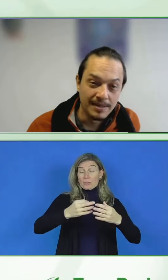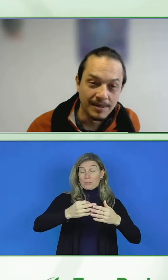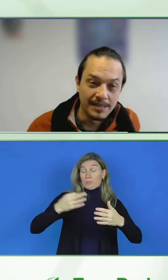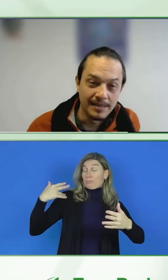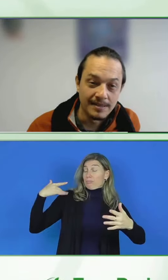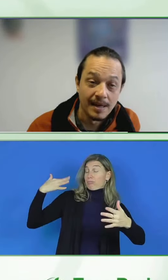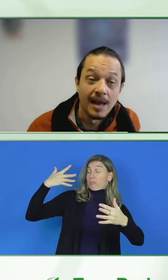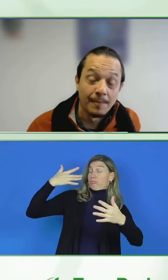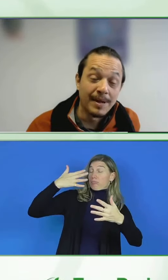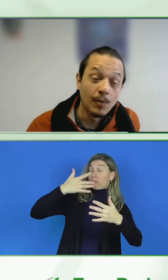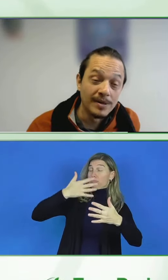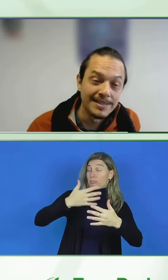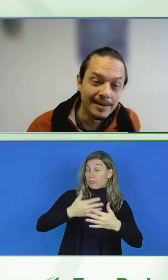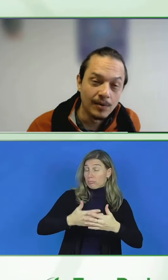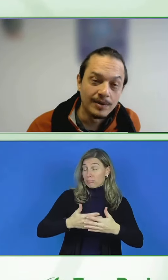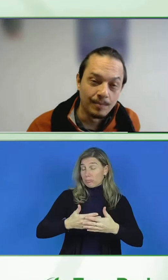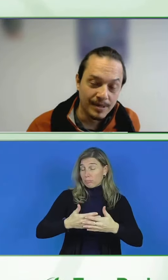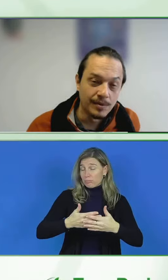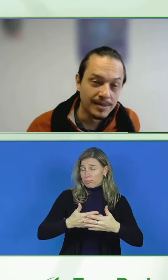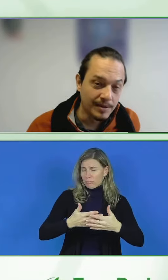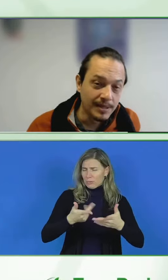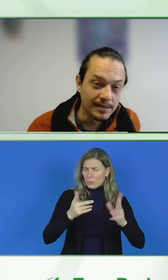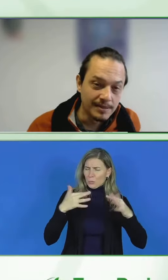disabilities but I would not only in persons with disabilities.